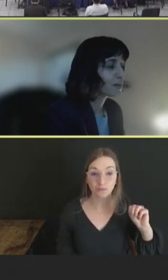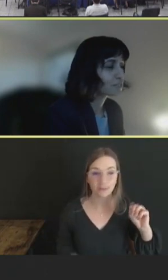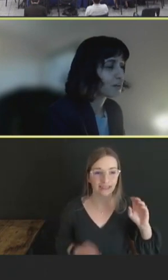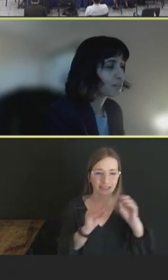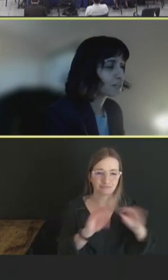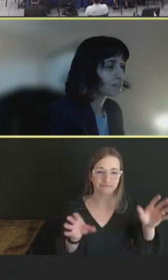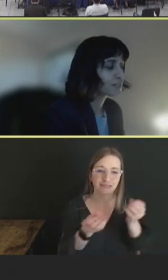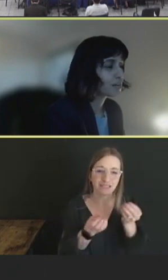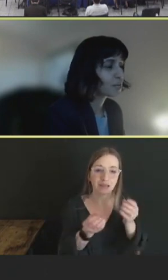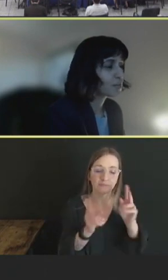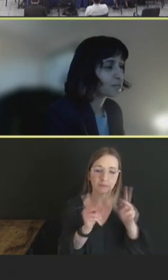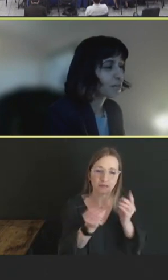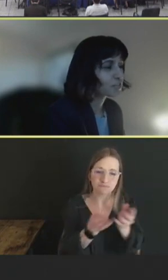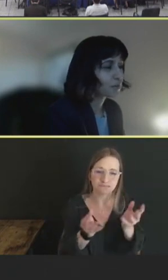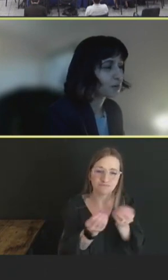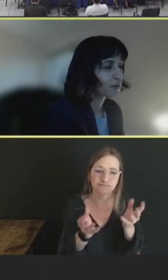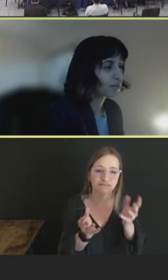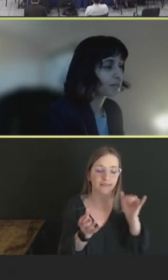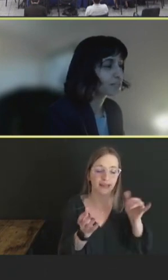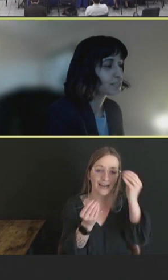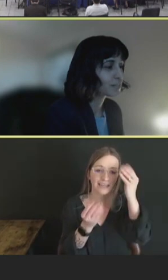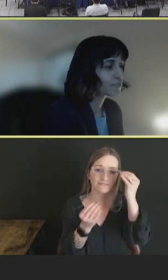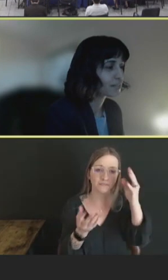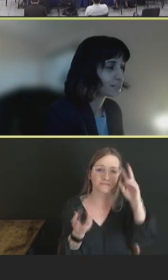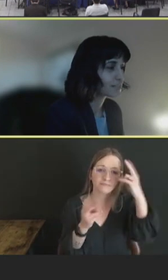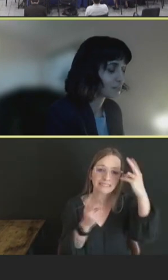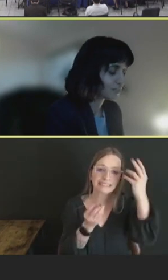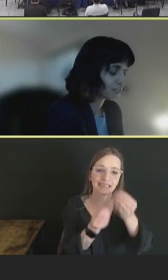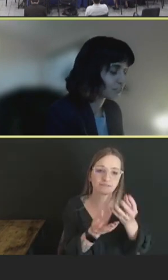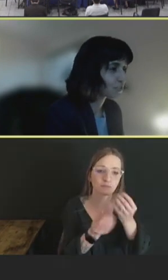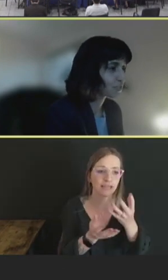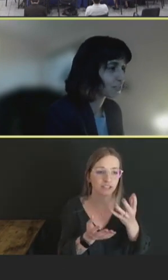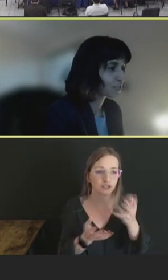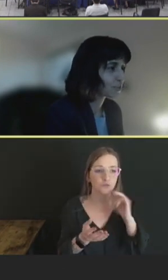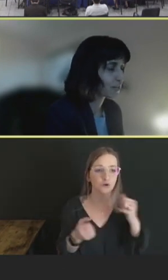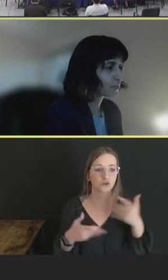because of all of this, communication regarding subtle vaccine safety issues is critical.